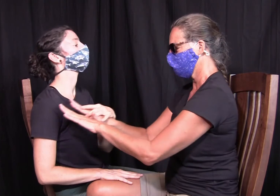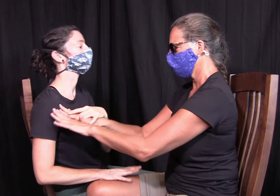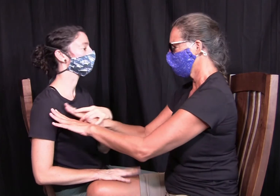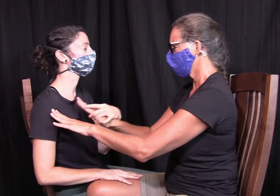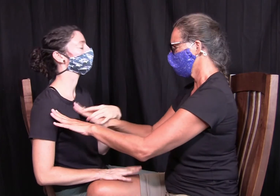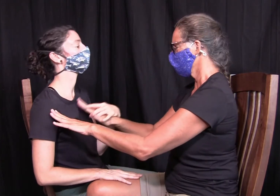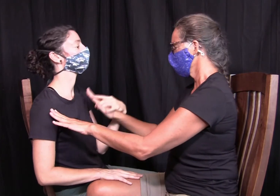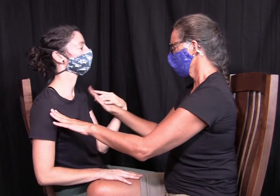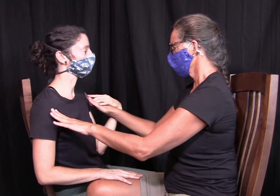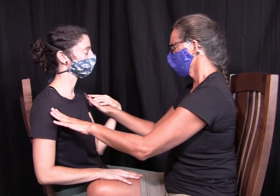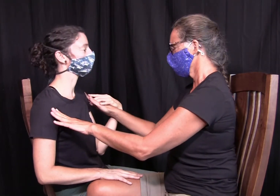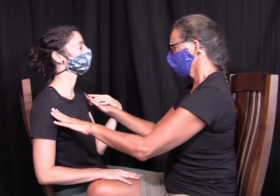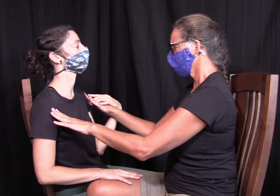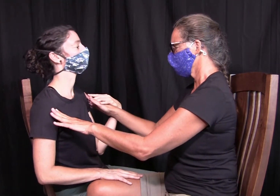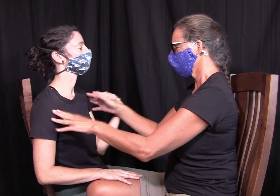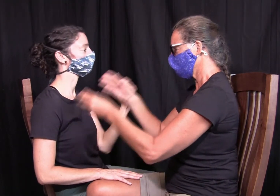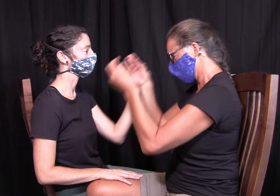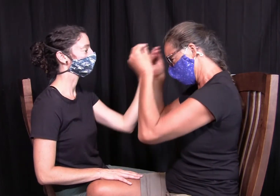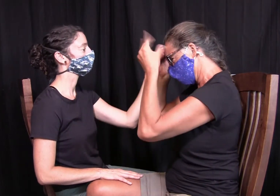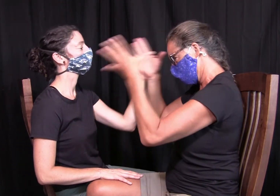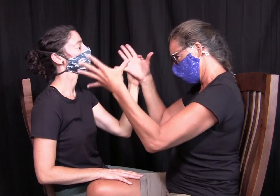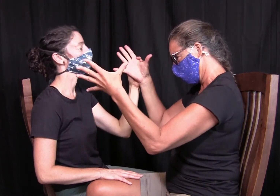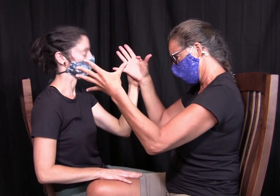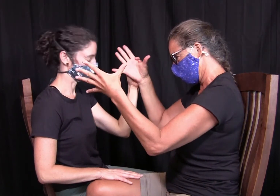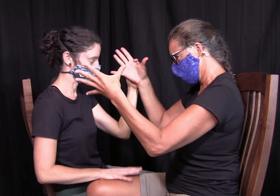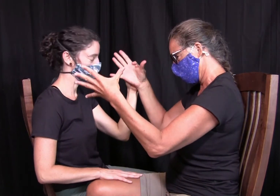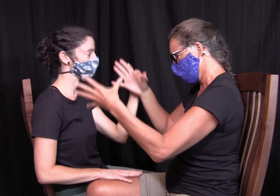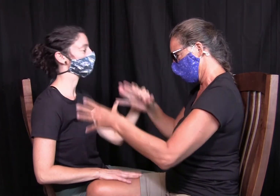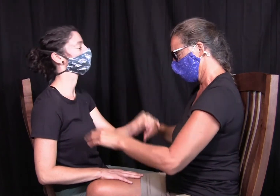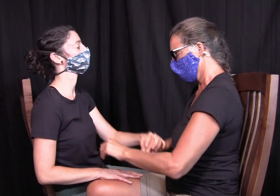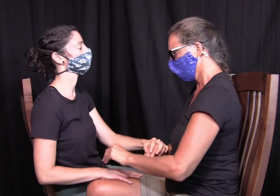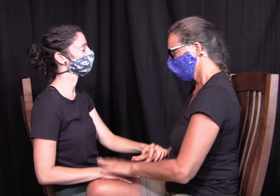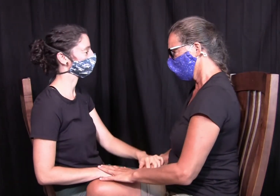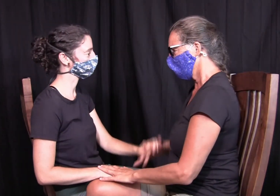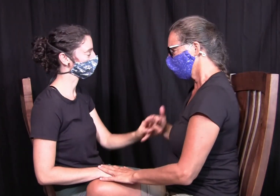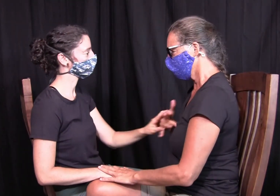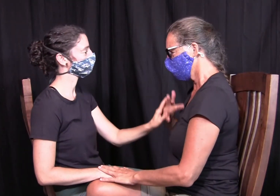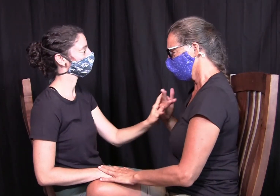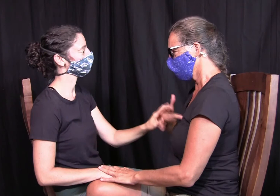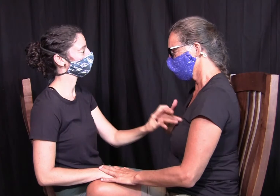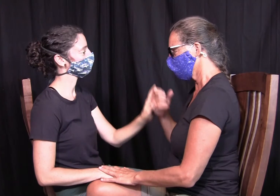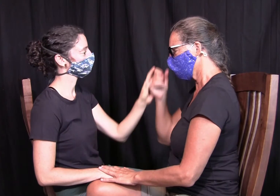All three avenues of backchanneling function to provide information to people during communication.